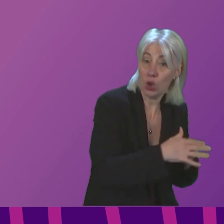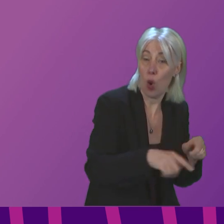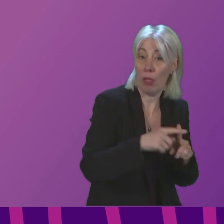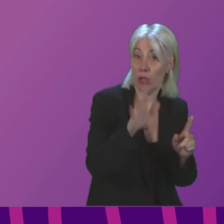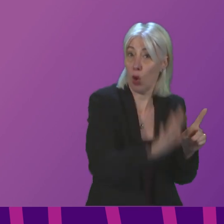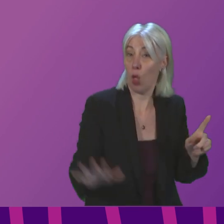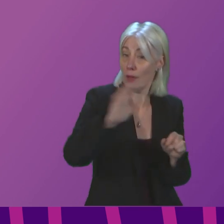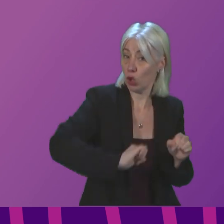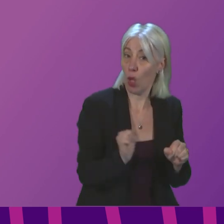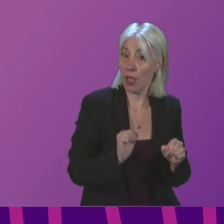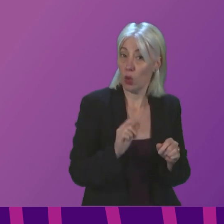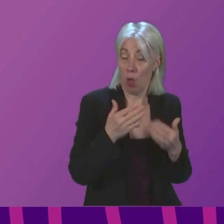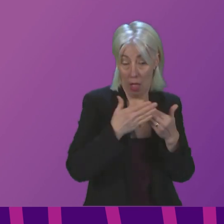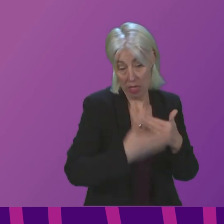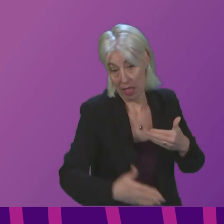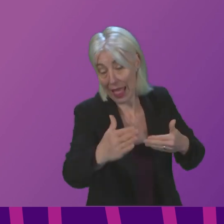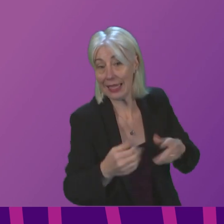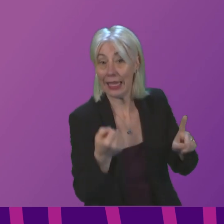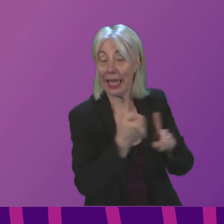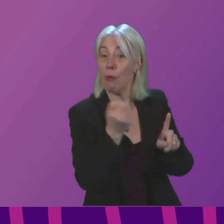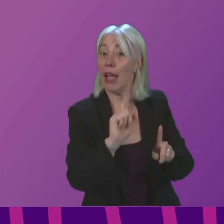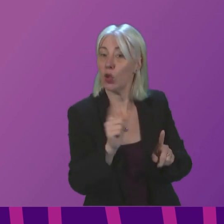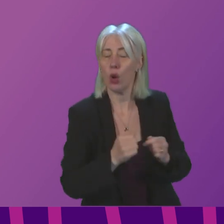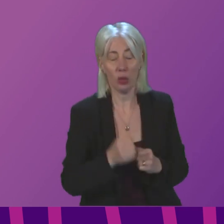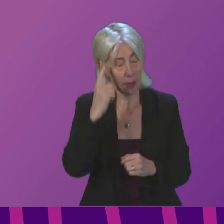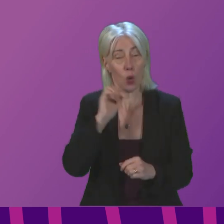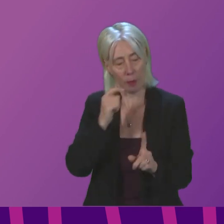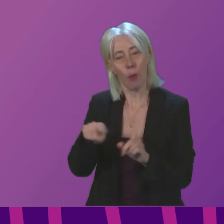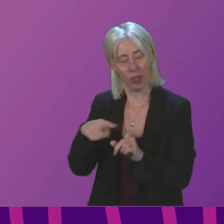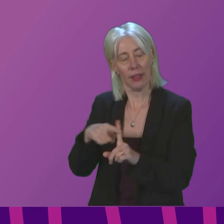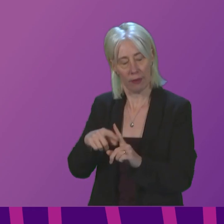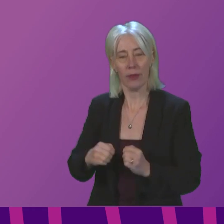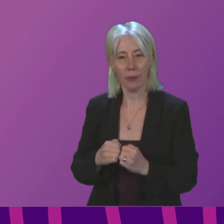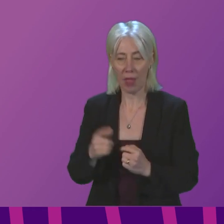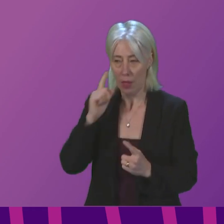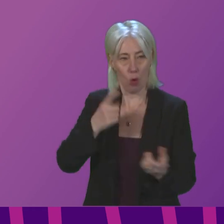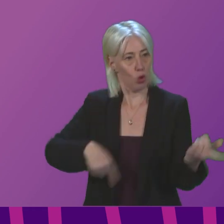I think that the lasting impact will be a very positive one. We can all feel pride in